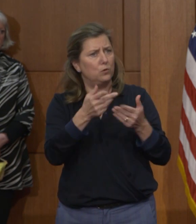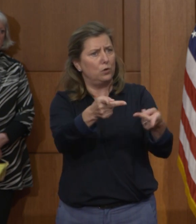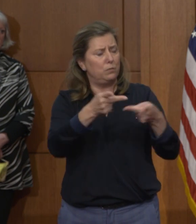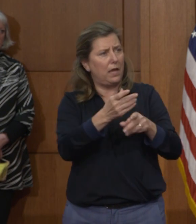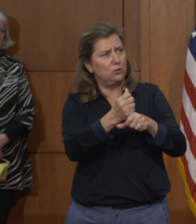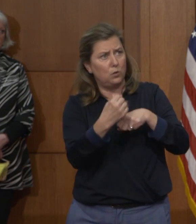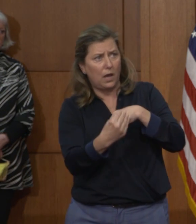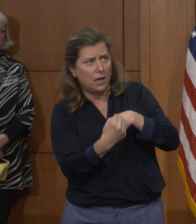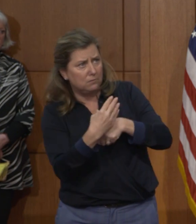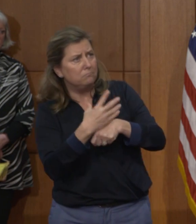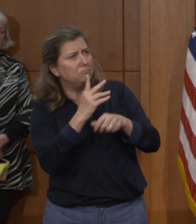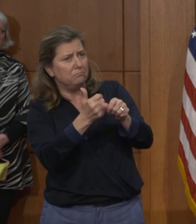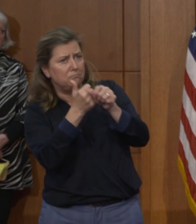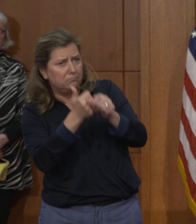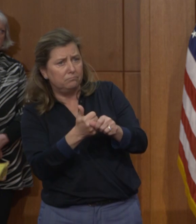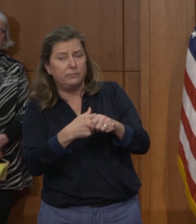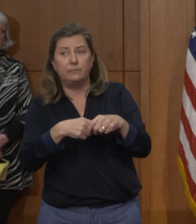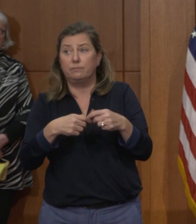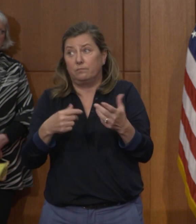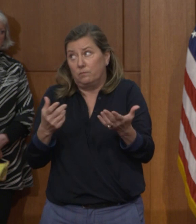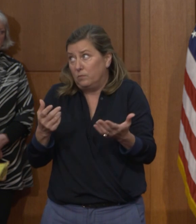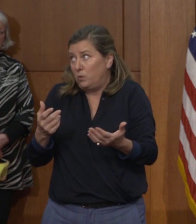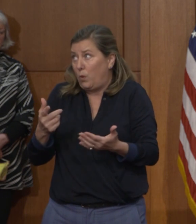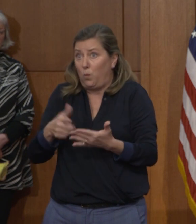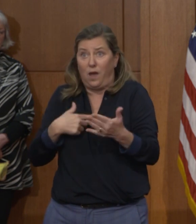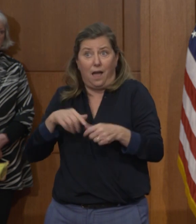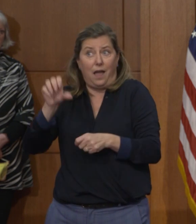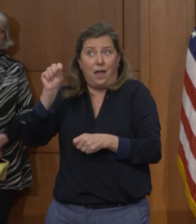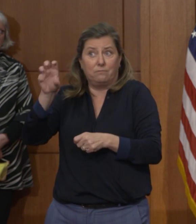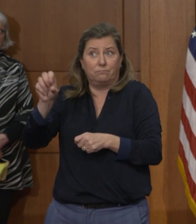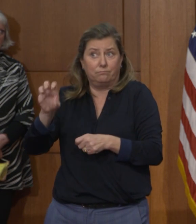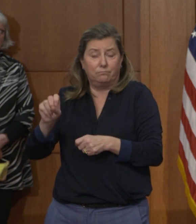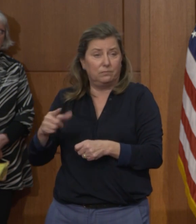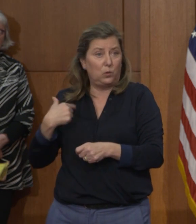we have really been trying to make our decisions, uh, with data and following the science.